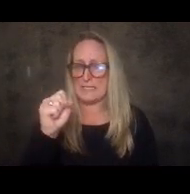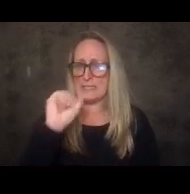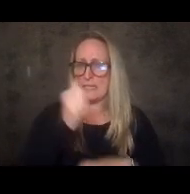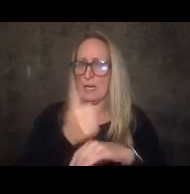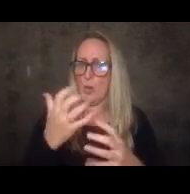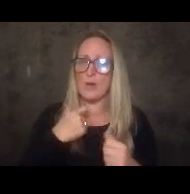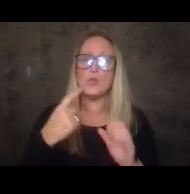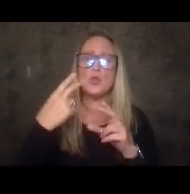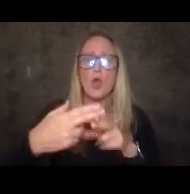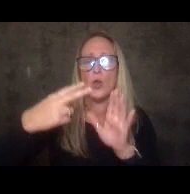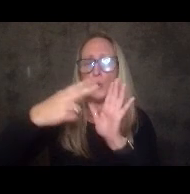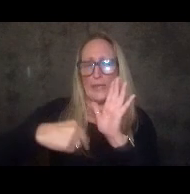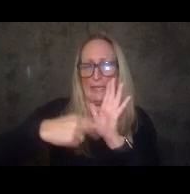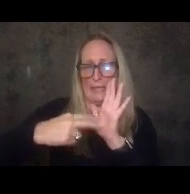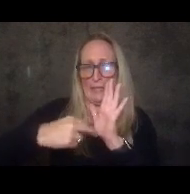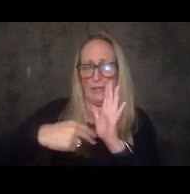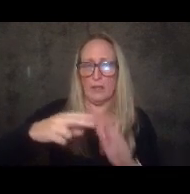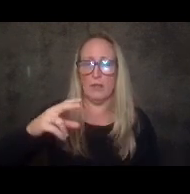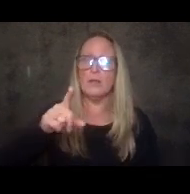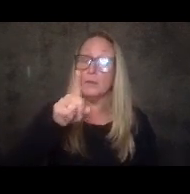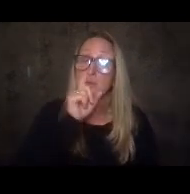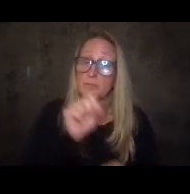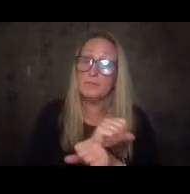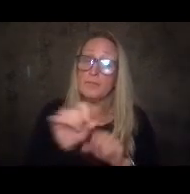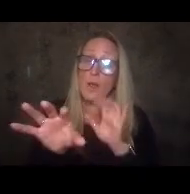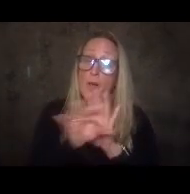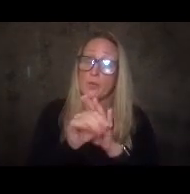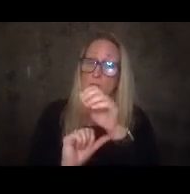reading. This is actually a option to set up shortcuts for